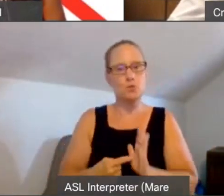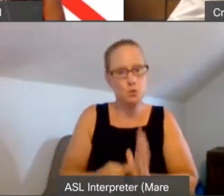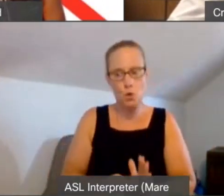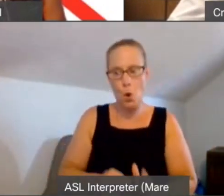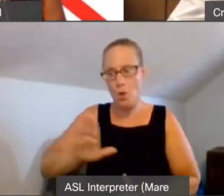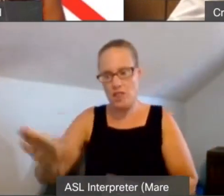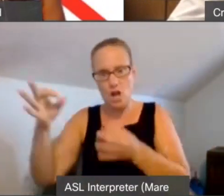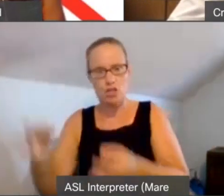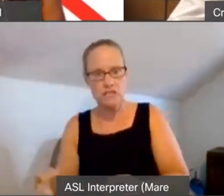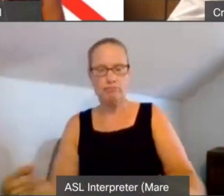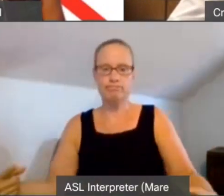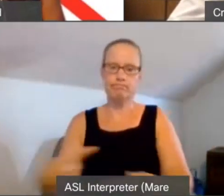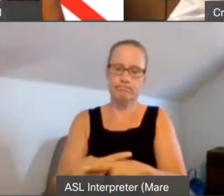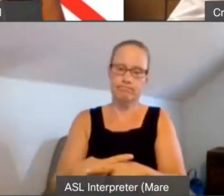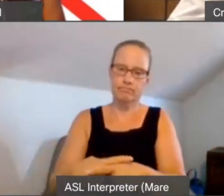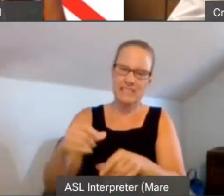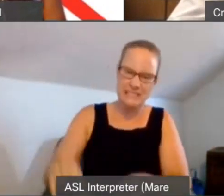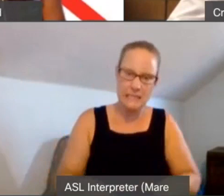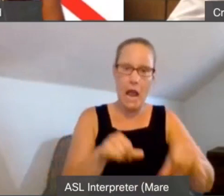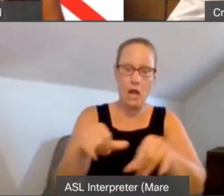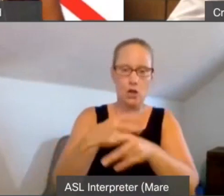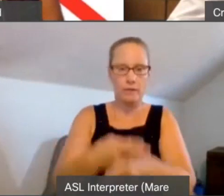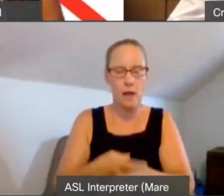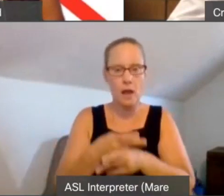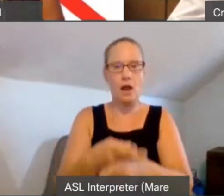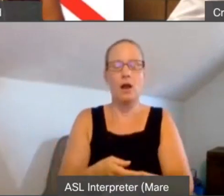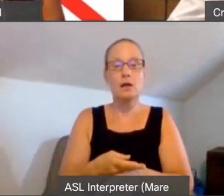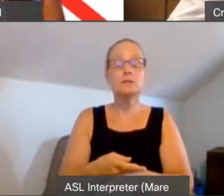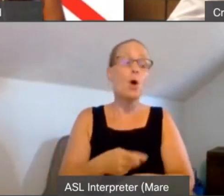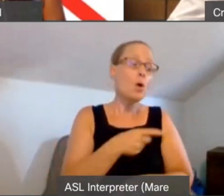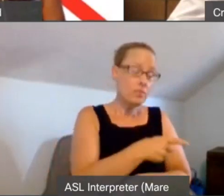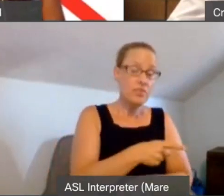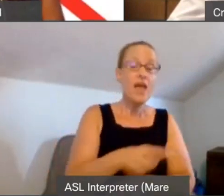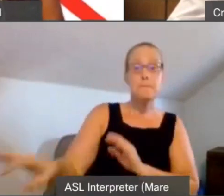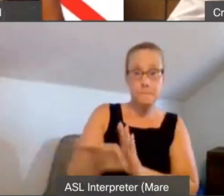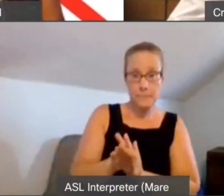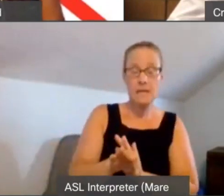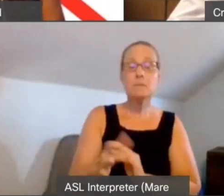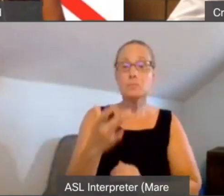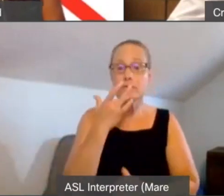their provider, the exception is when there's good evidence and they finding that that care is dangerous,